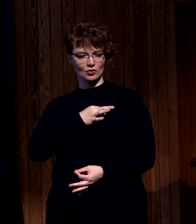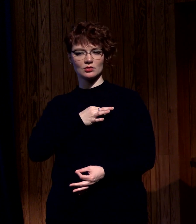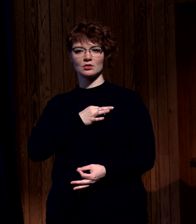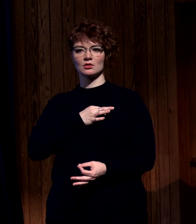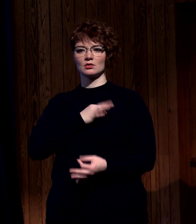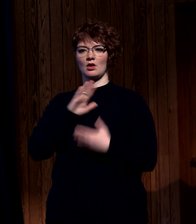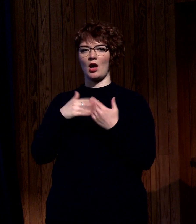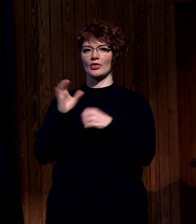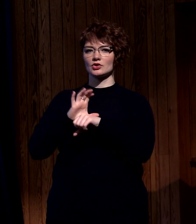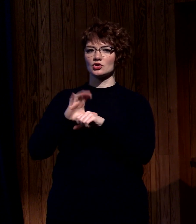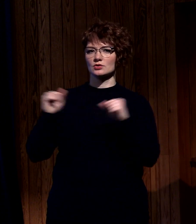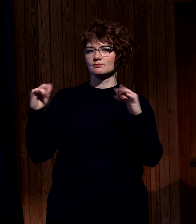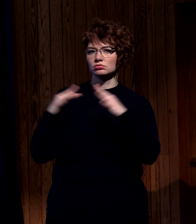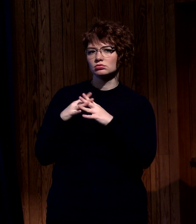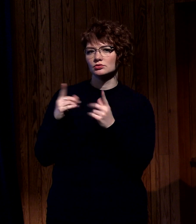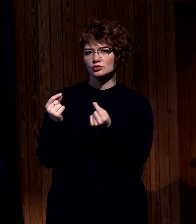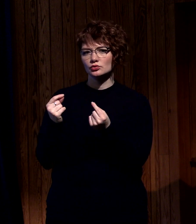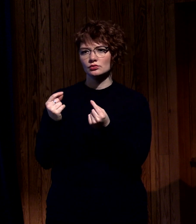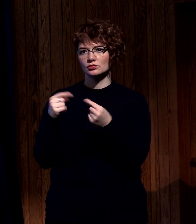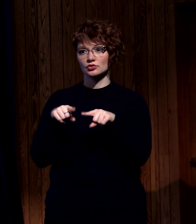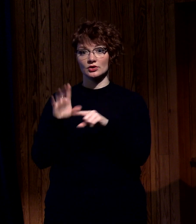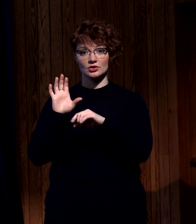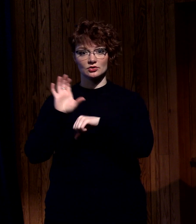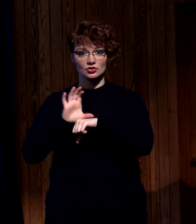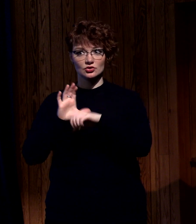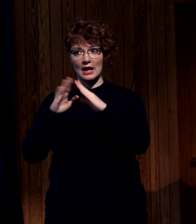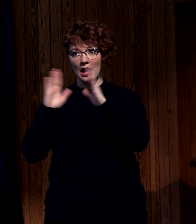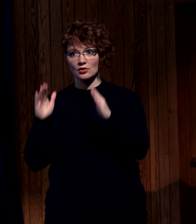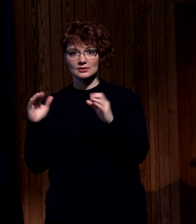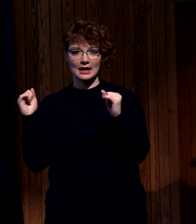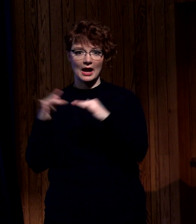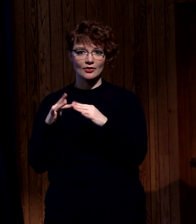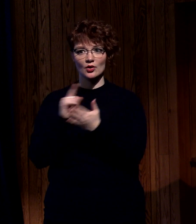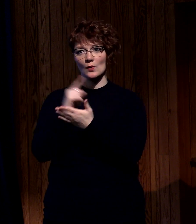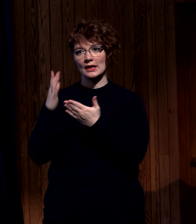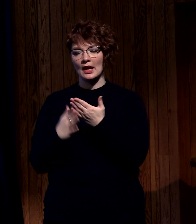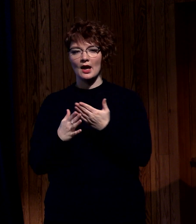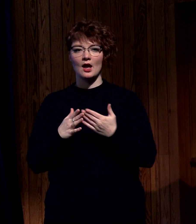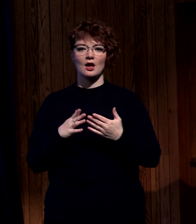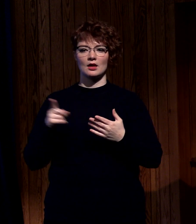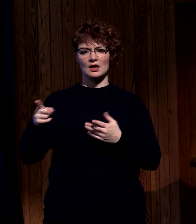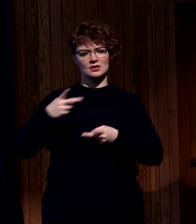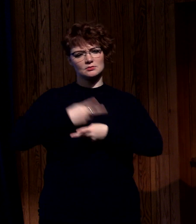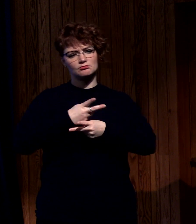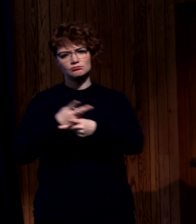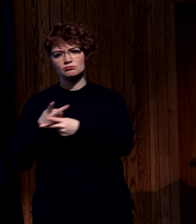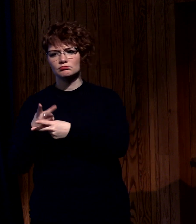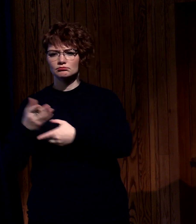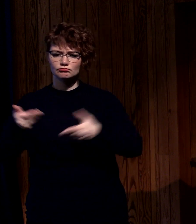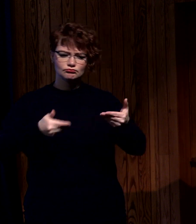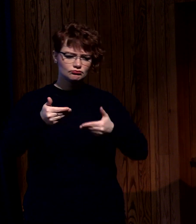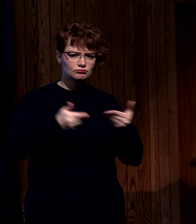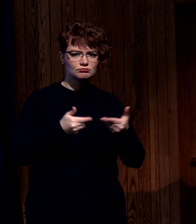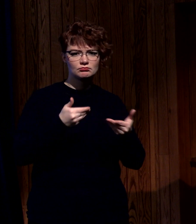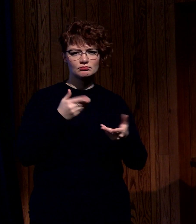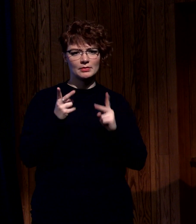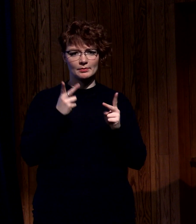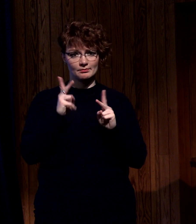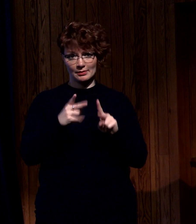church gatherings that would happen at our house on weekends. The hospitality he showed strangers, and even praying for